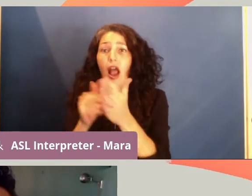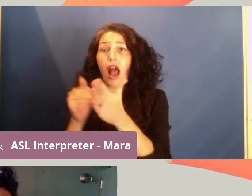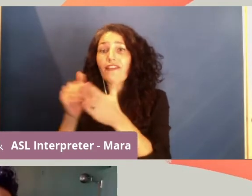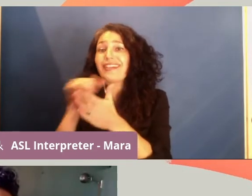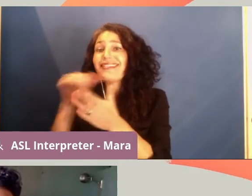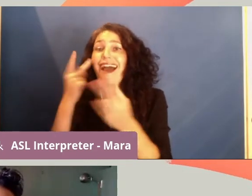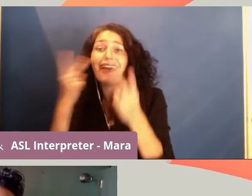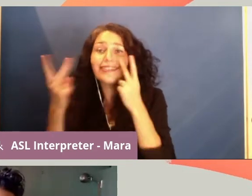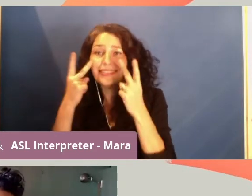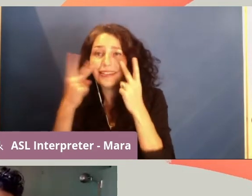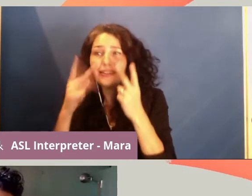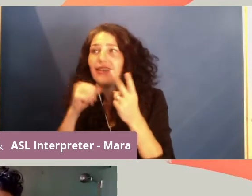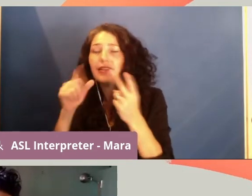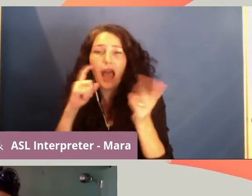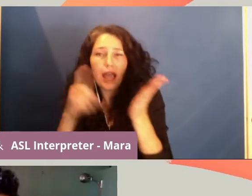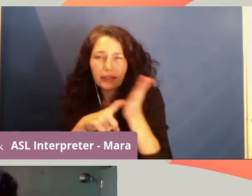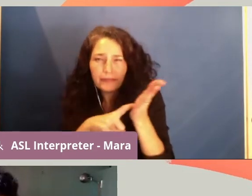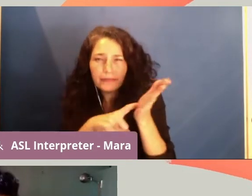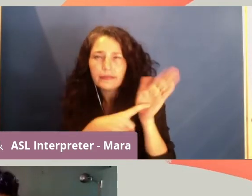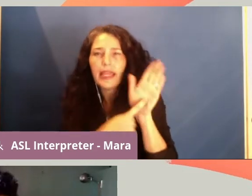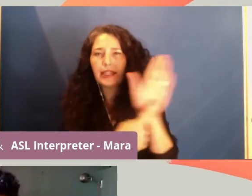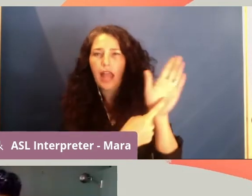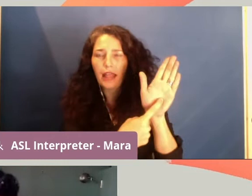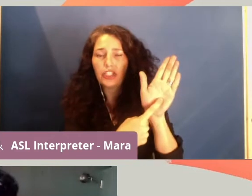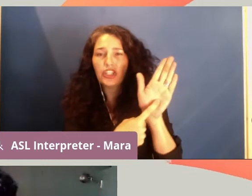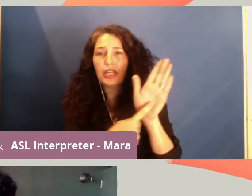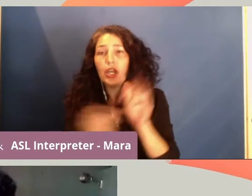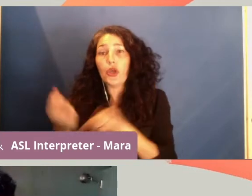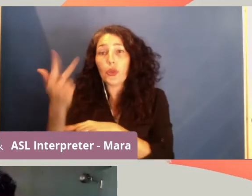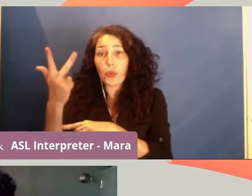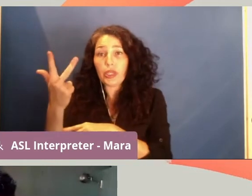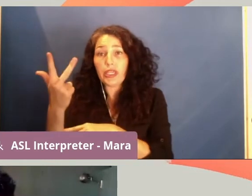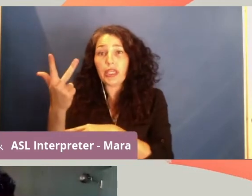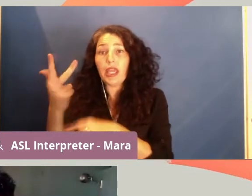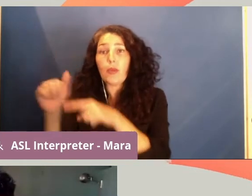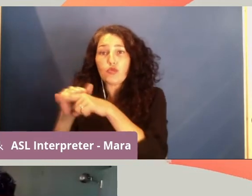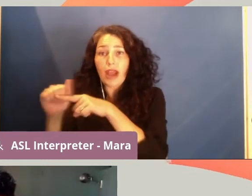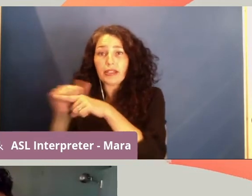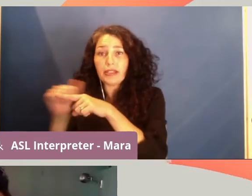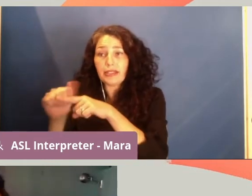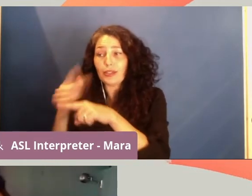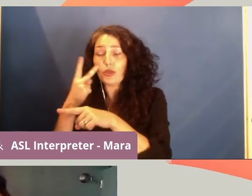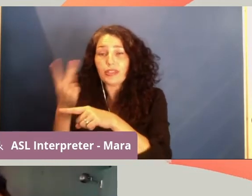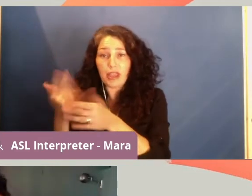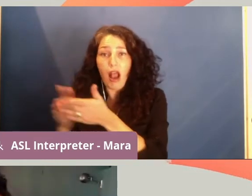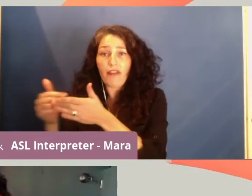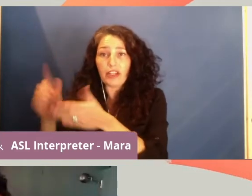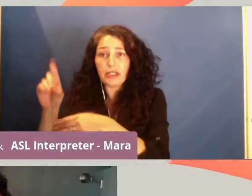And I wanna talk about three of those often unseen practices in documentary filmmaking, compensating protagonists,